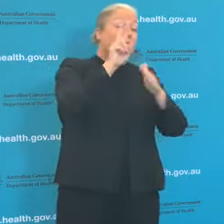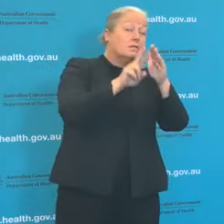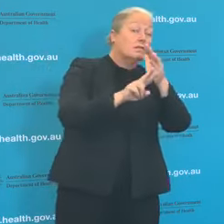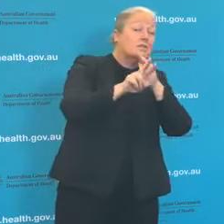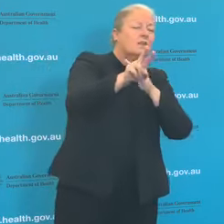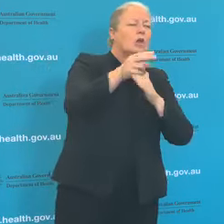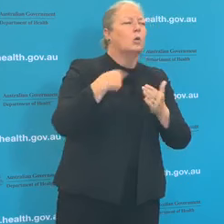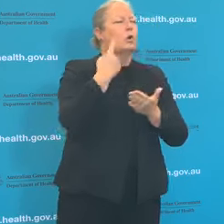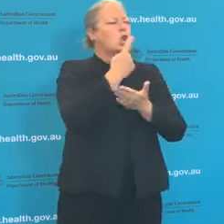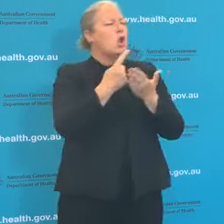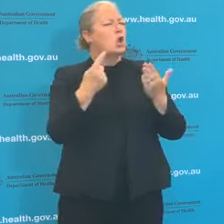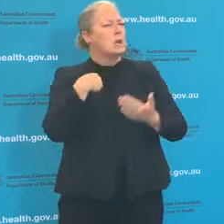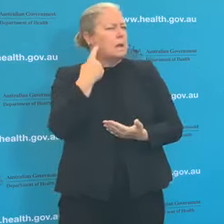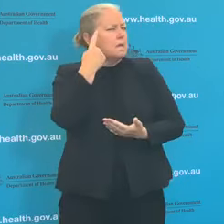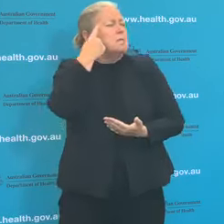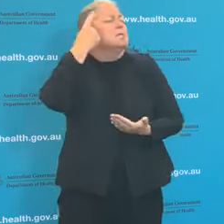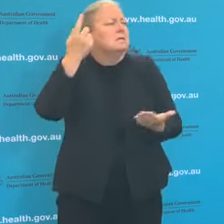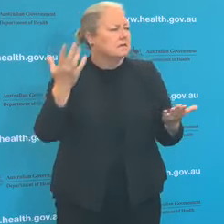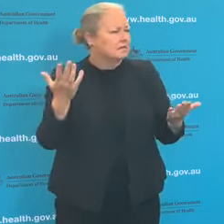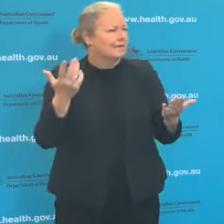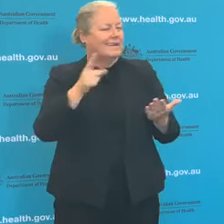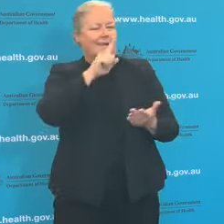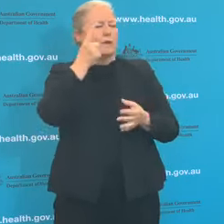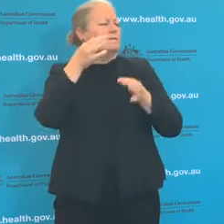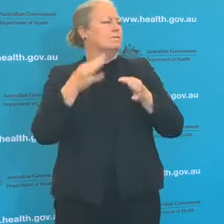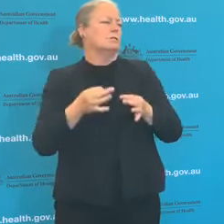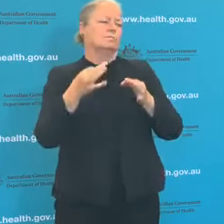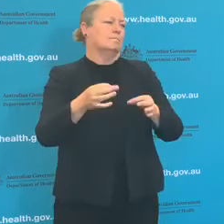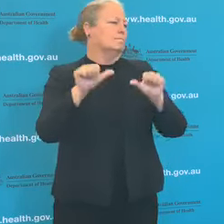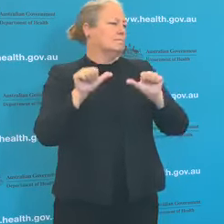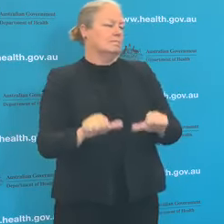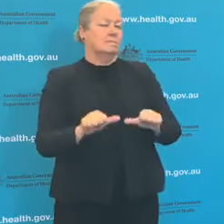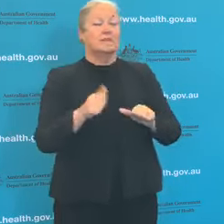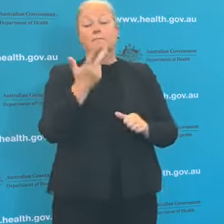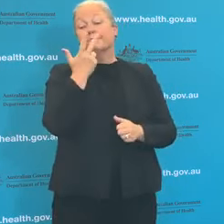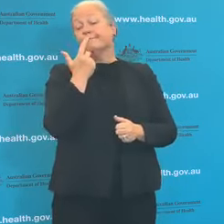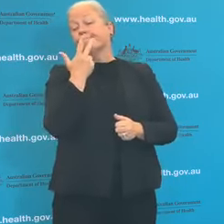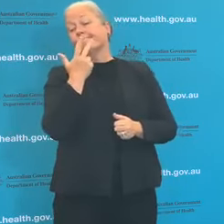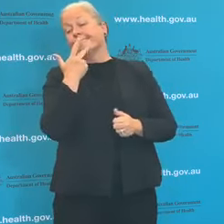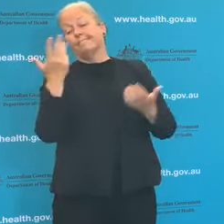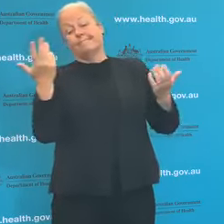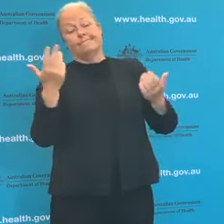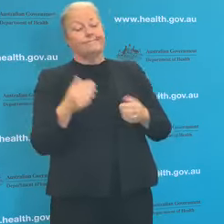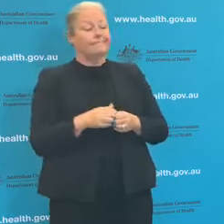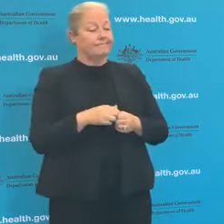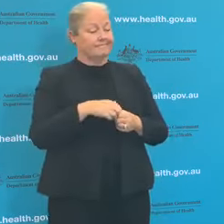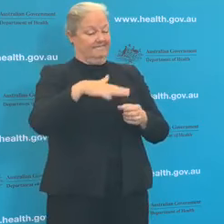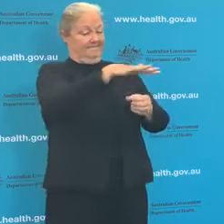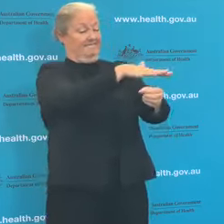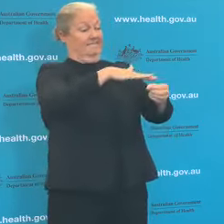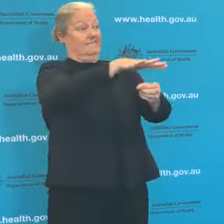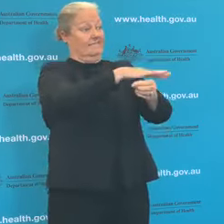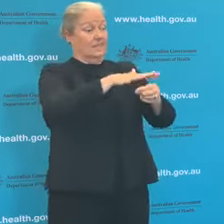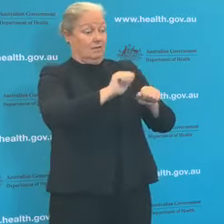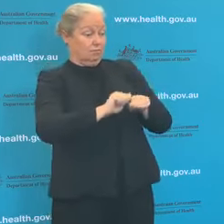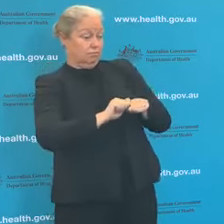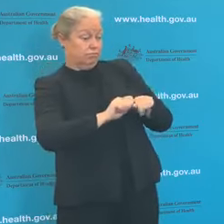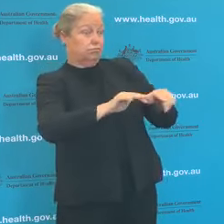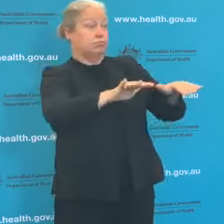modelling team are looking at what would happen if you had an outbreak of a certain size with a certain effective reproduction rate and how long it would